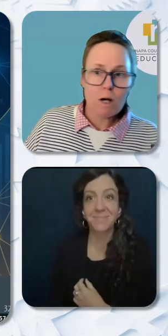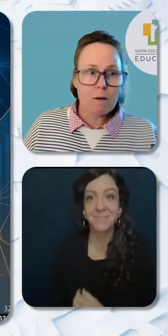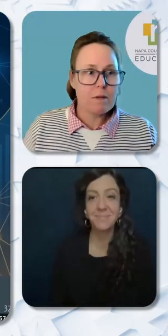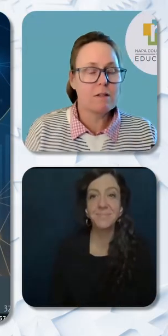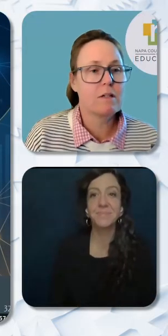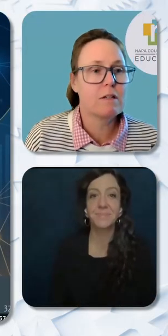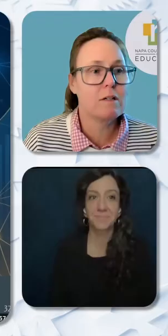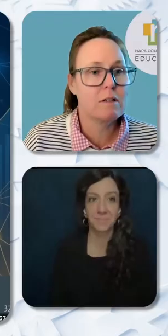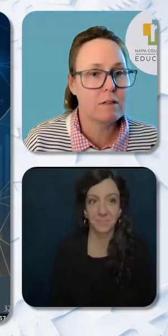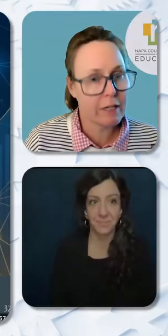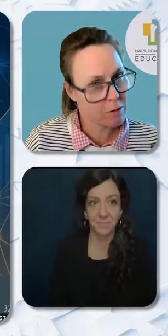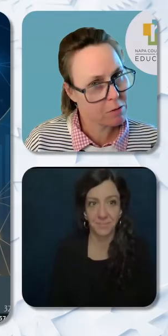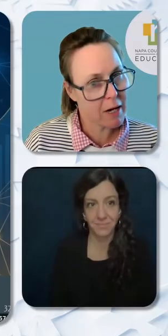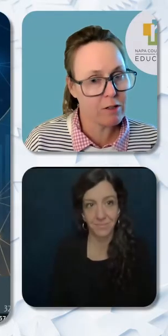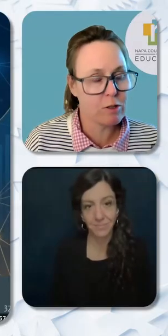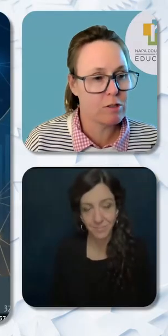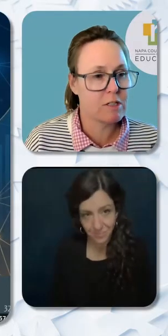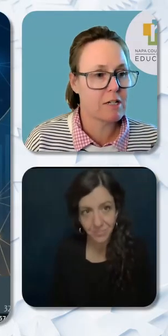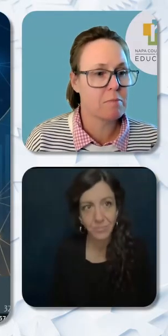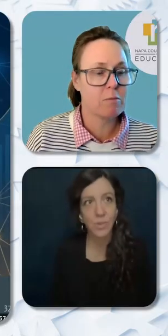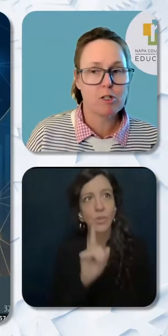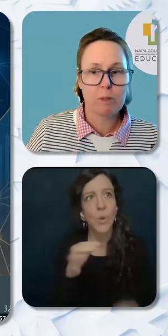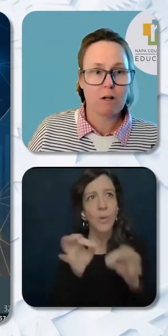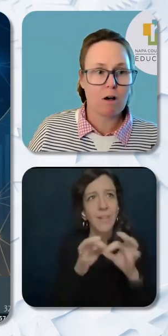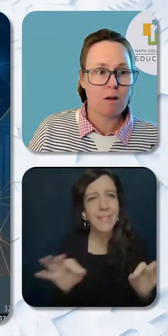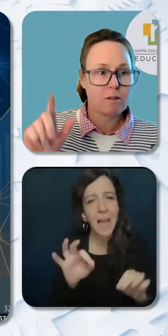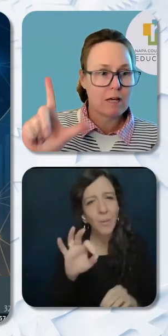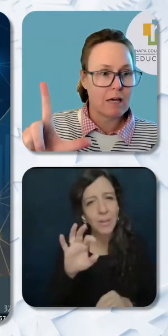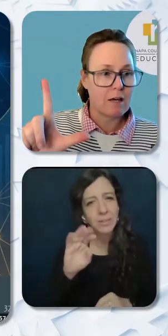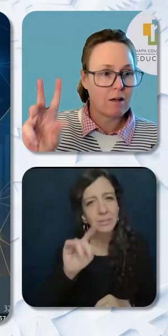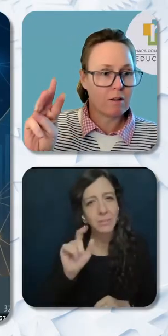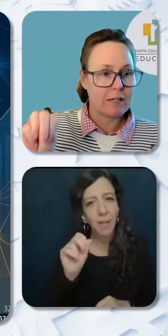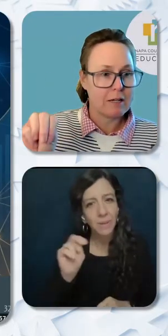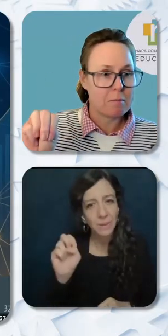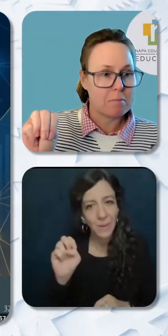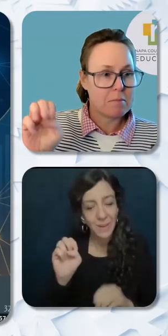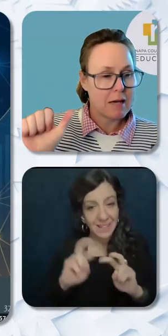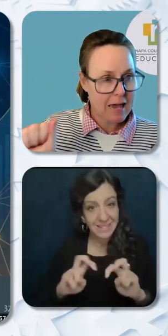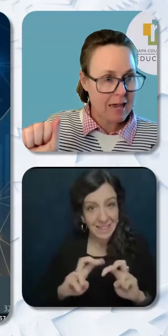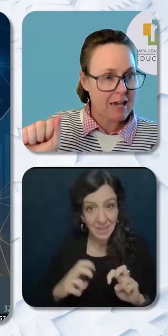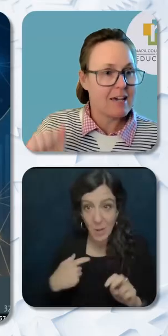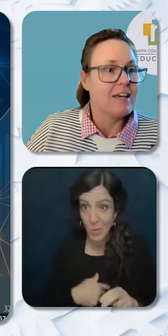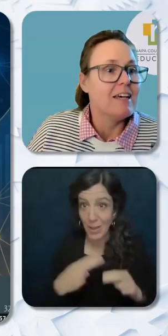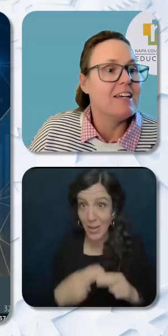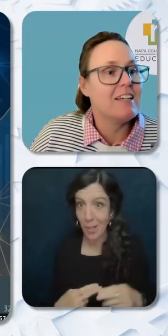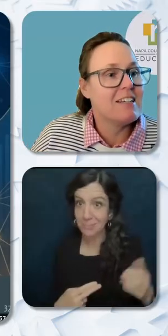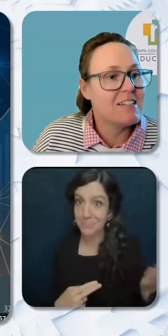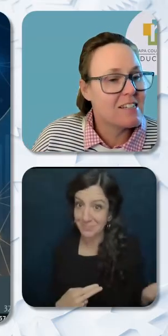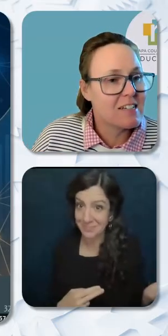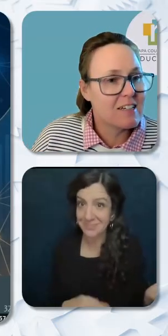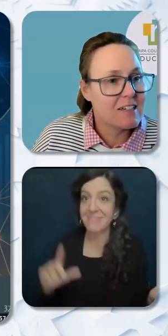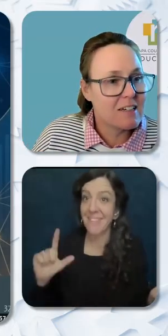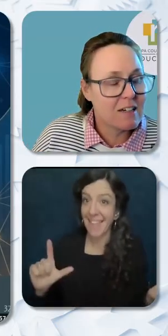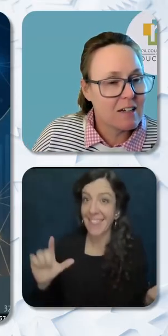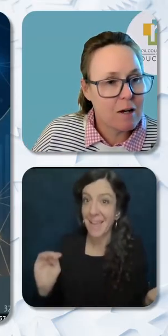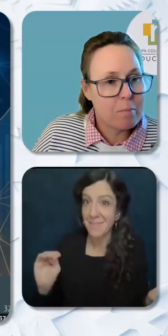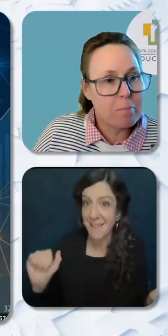So, the Language Milestones Assessment, which we call the LMA, is…